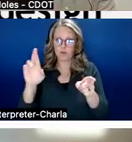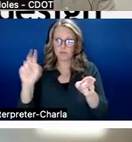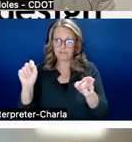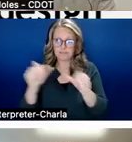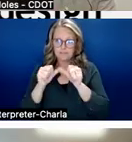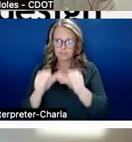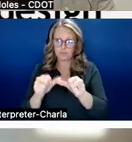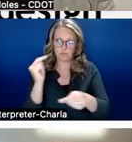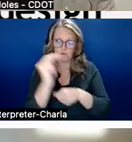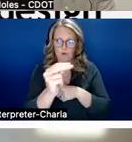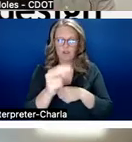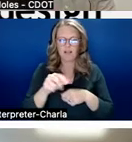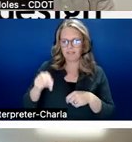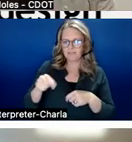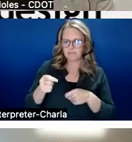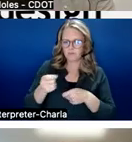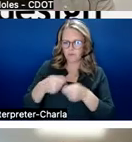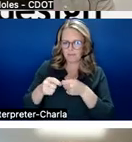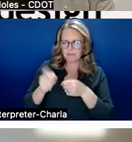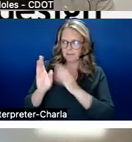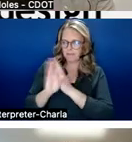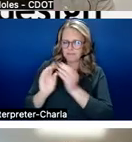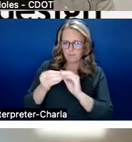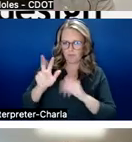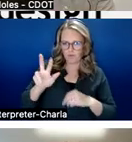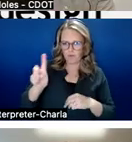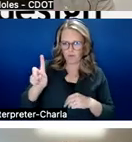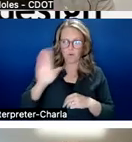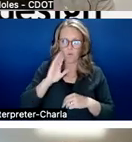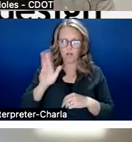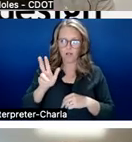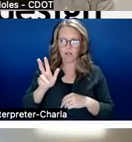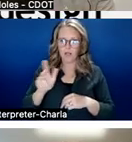which it'll replace turns west on 112th to front range community college.